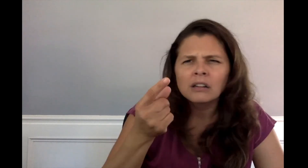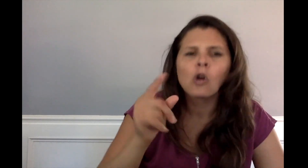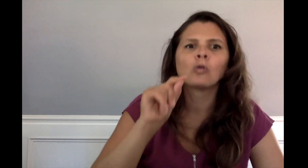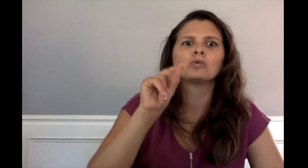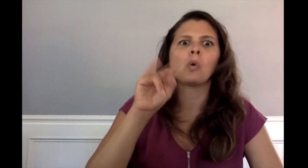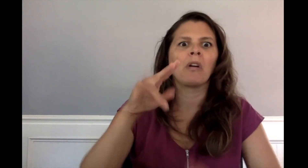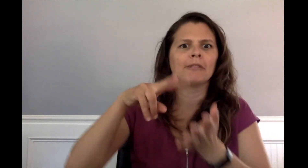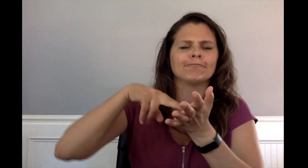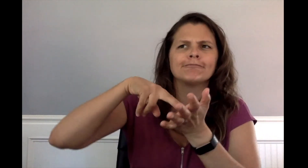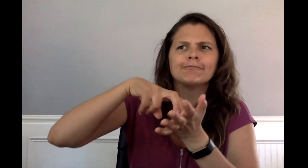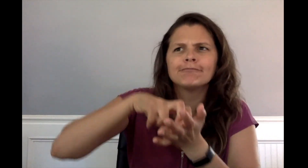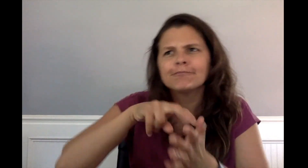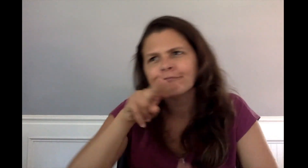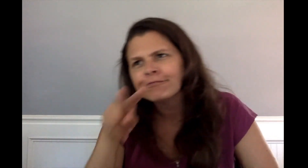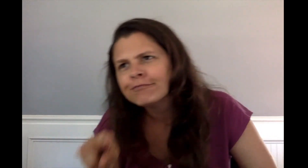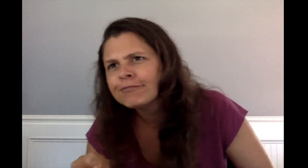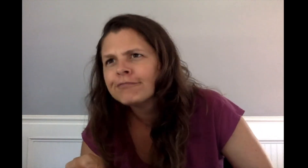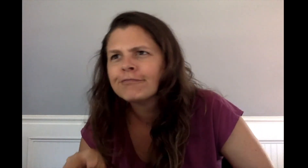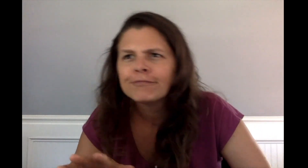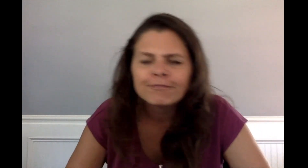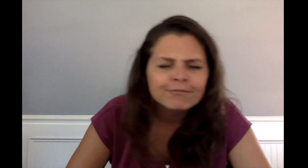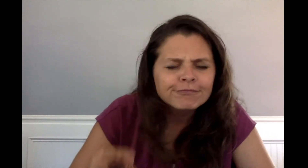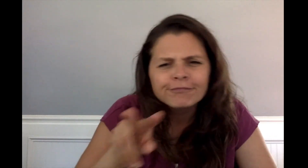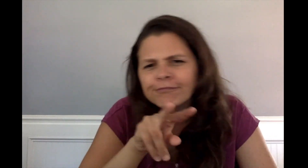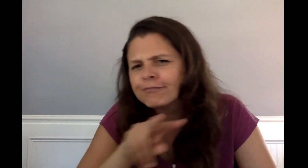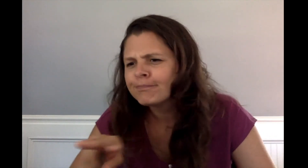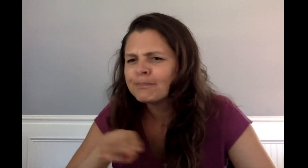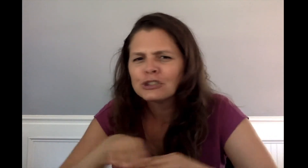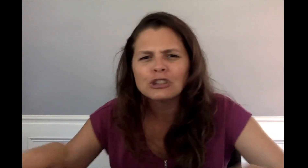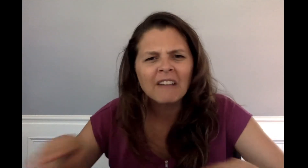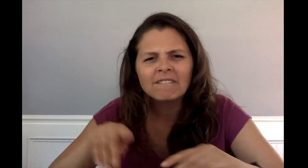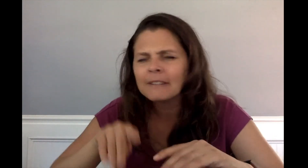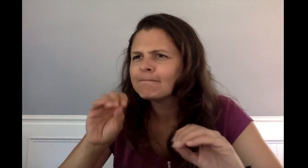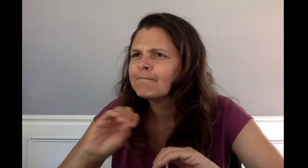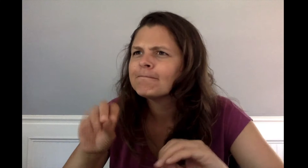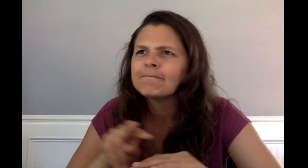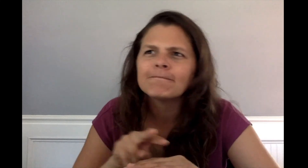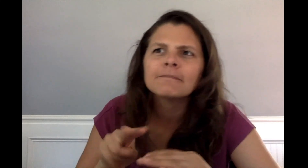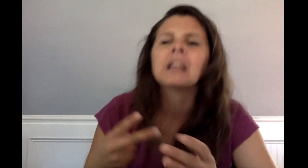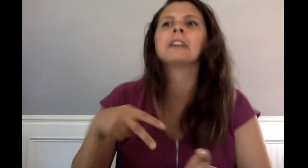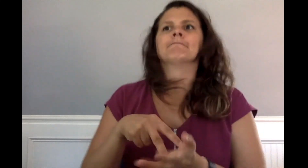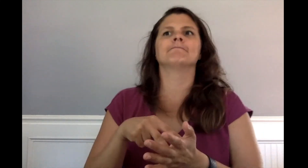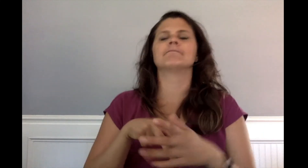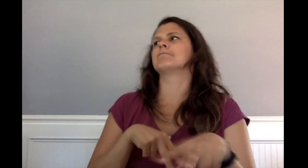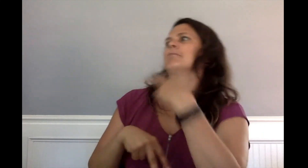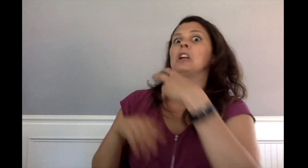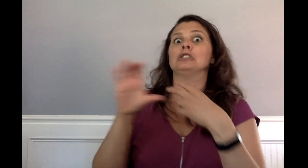Toni bent down, hands on her knees, and studied books on the bottom shelves. Suddenly she straightened